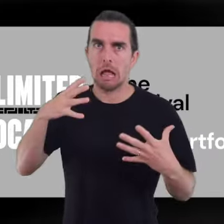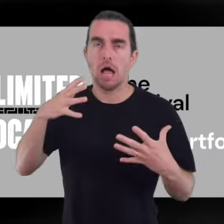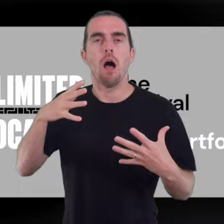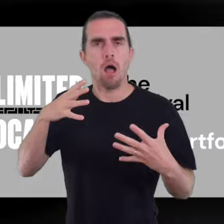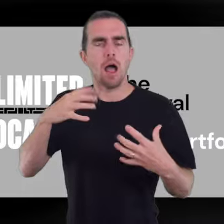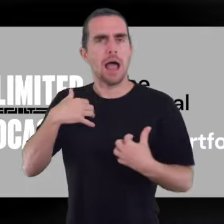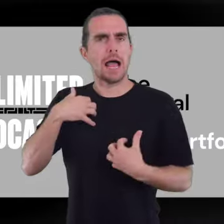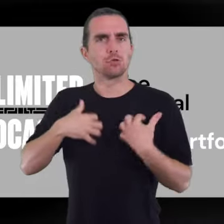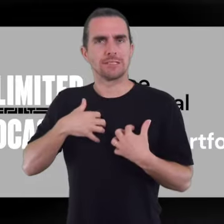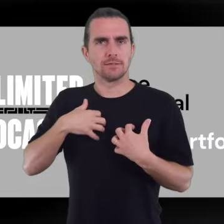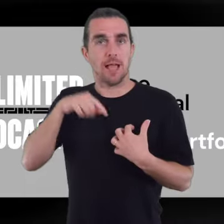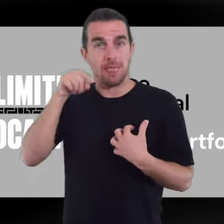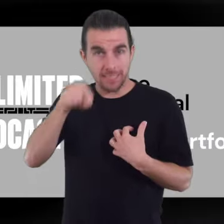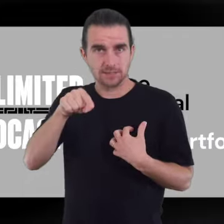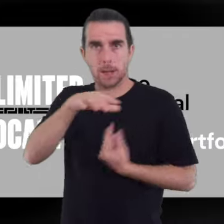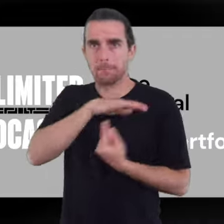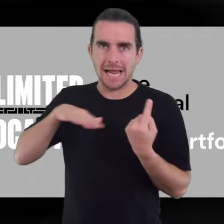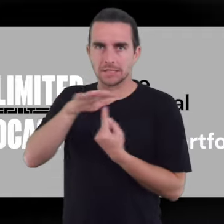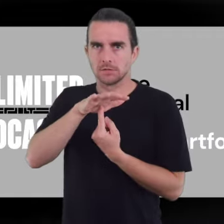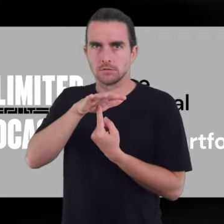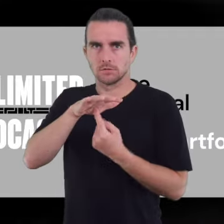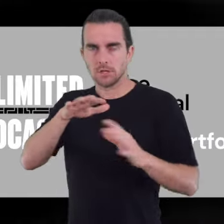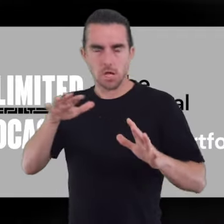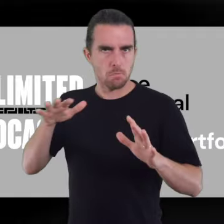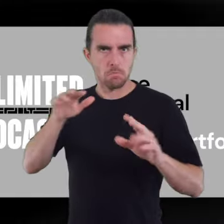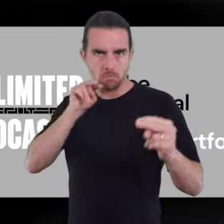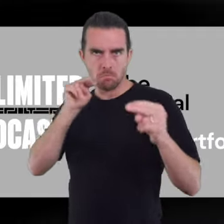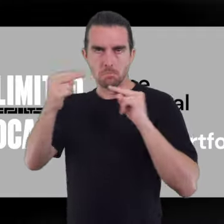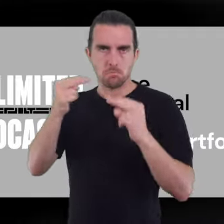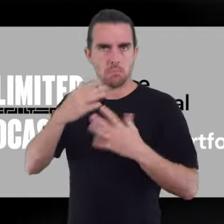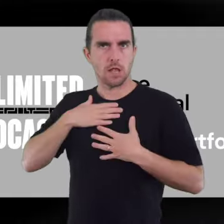For me, thinking about how spaces create the experience of disability, that was interesting to me,